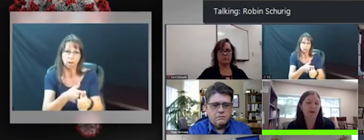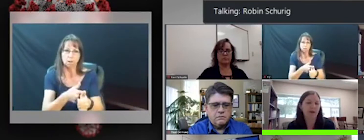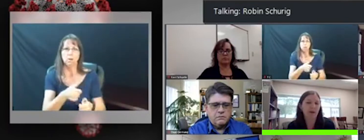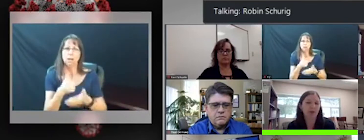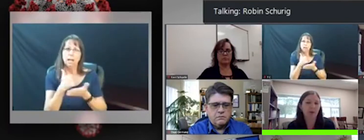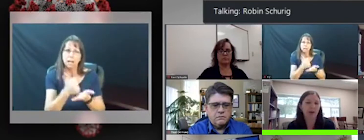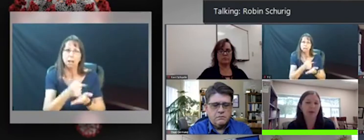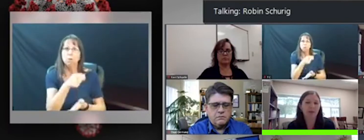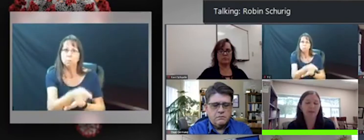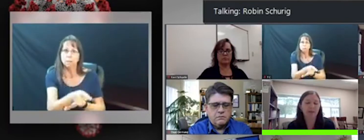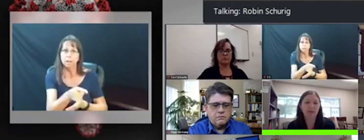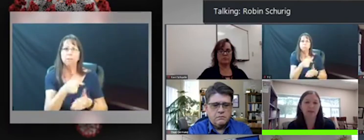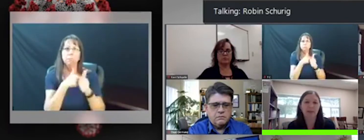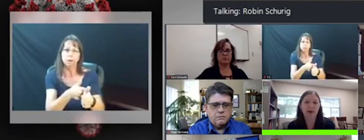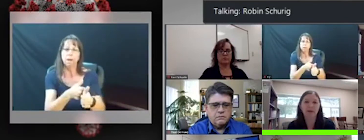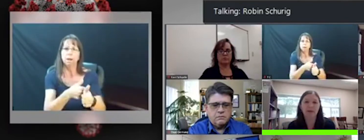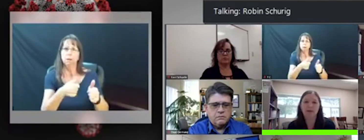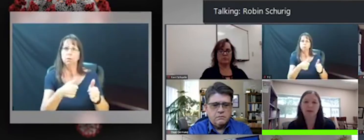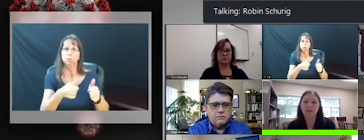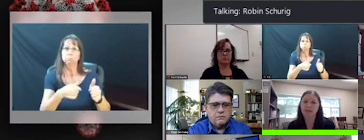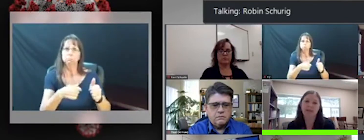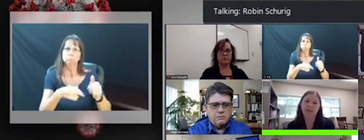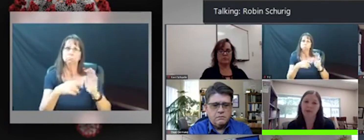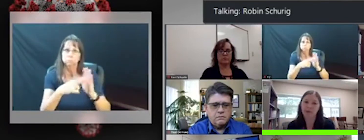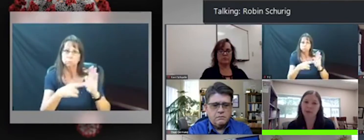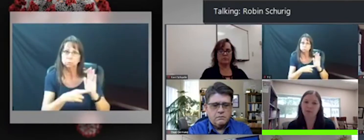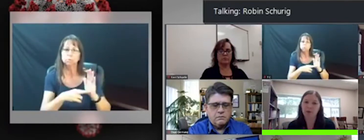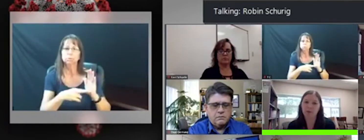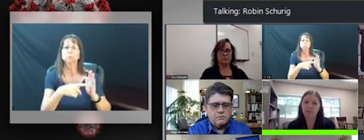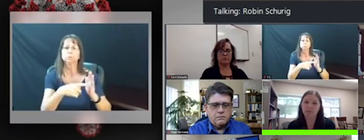staff engage directly with businesses around that but, it doesn't involve law enforcement.